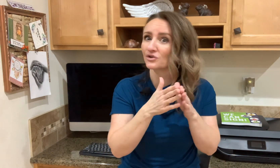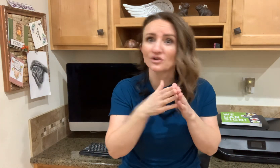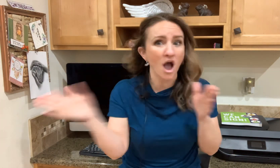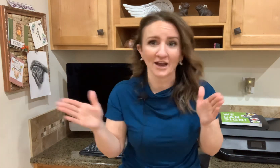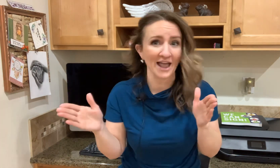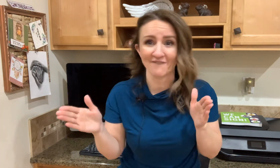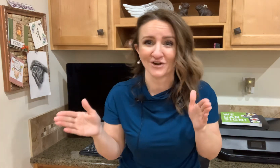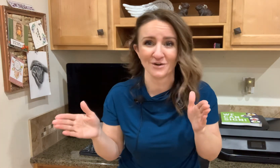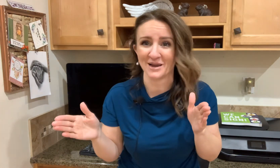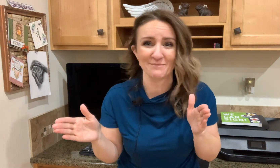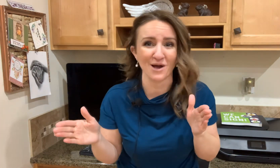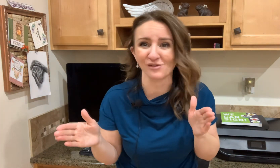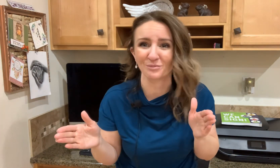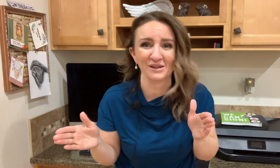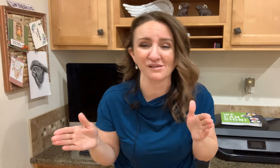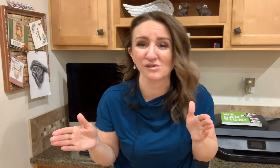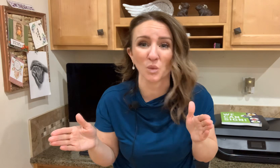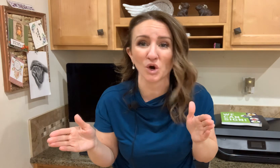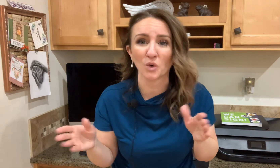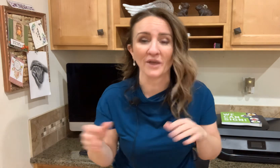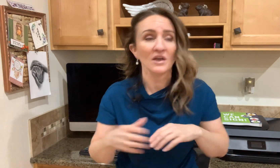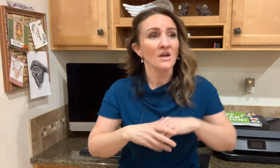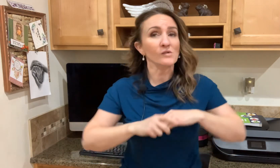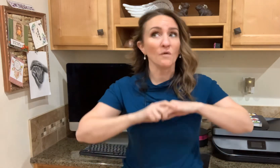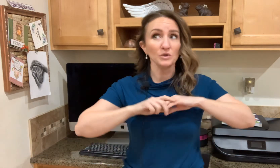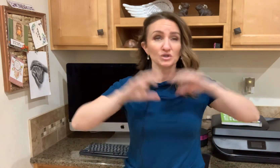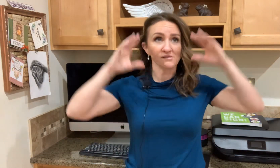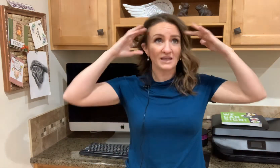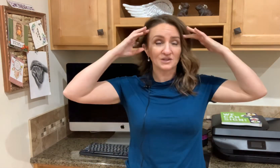not gonna have very many puzzle pieces to work with. So, if you just think to